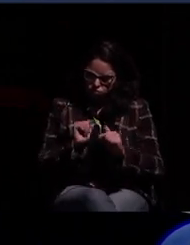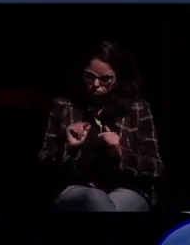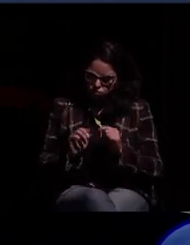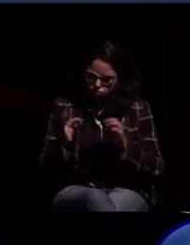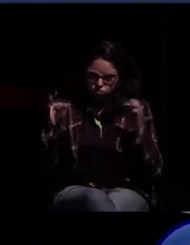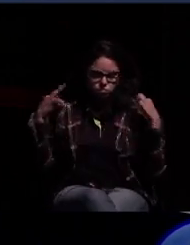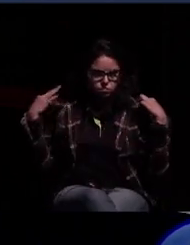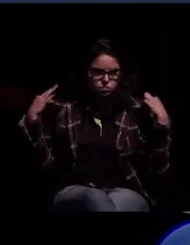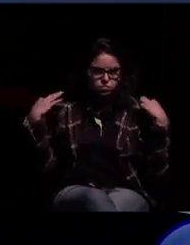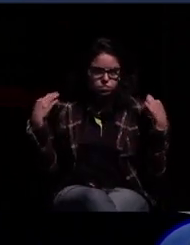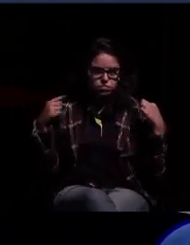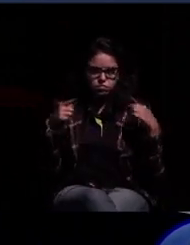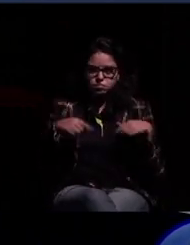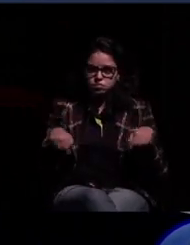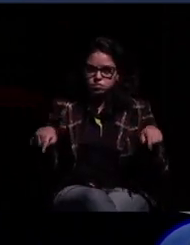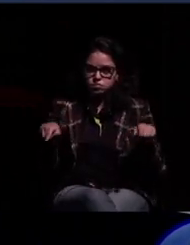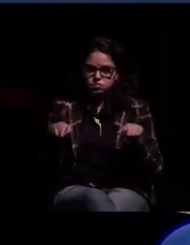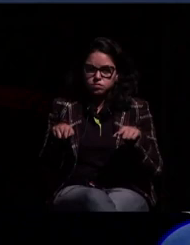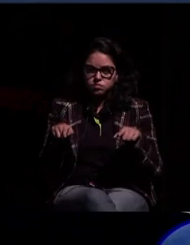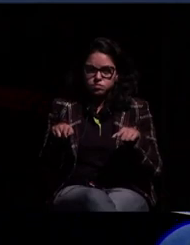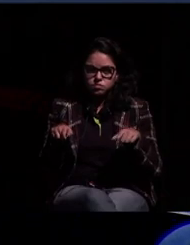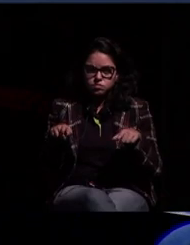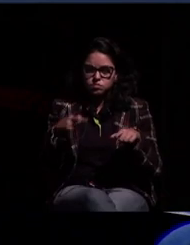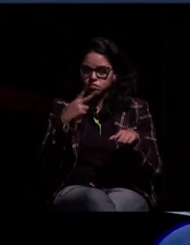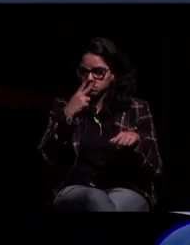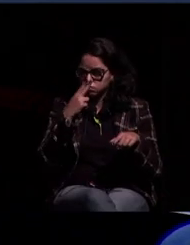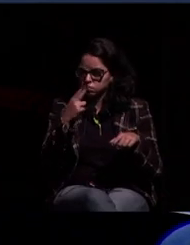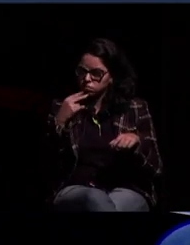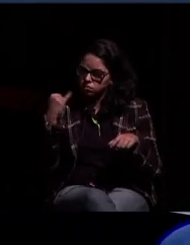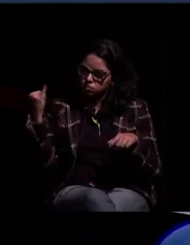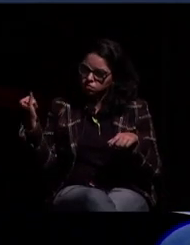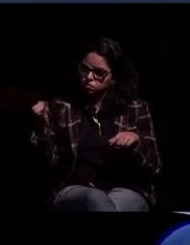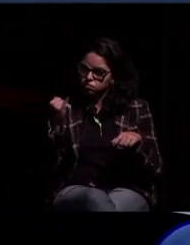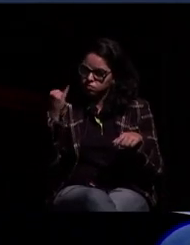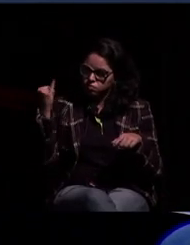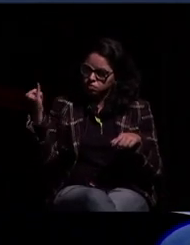Do you consider tourism self-management strategies